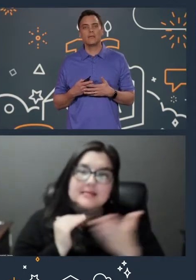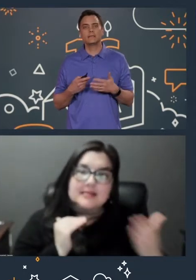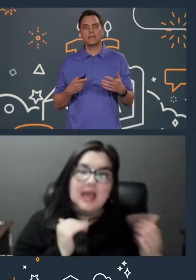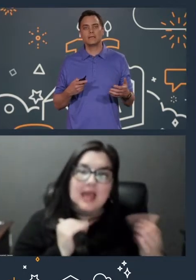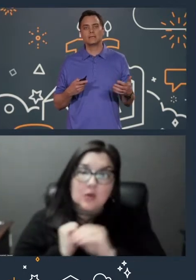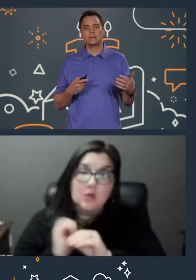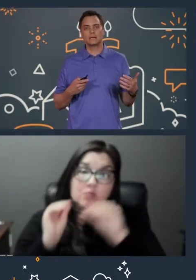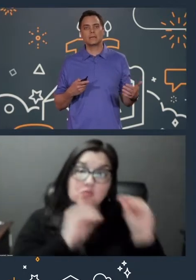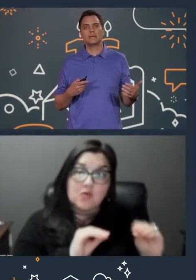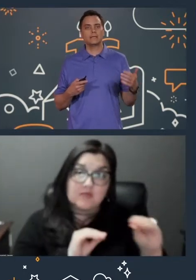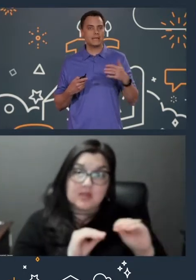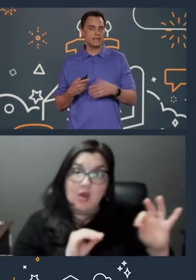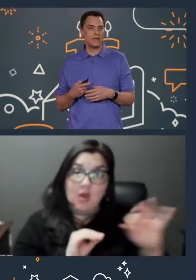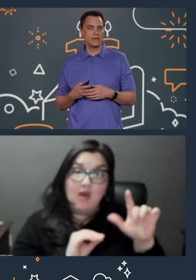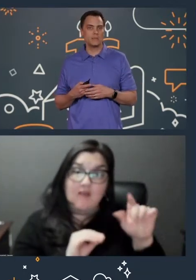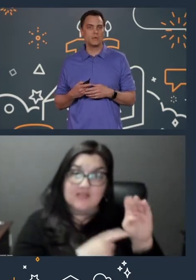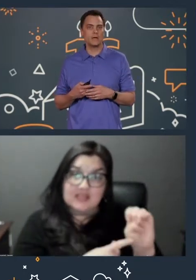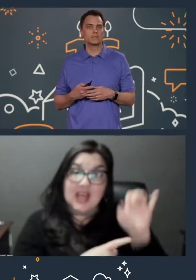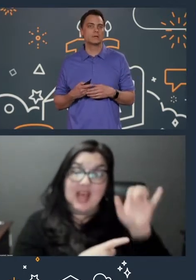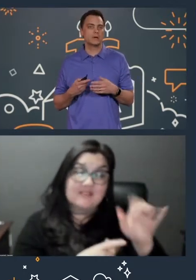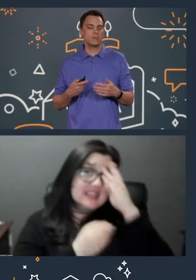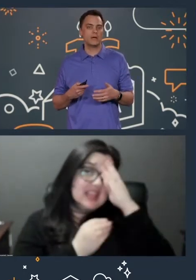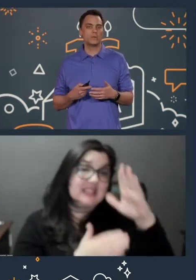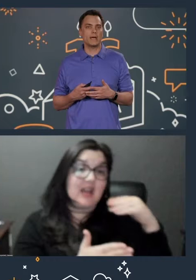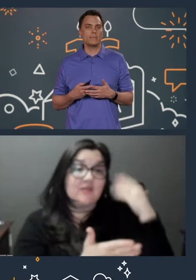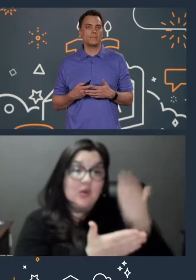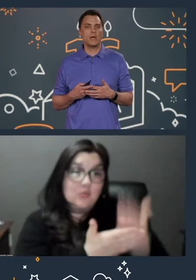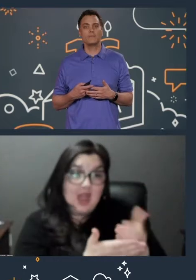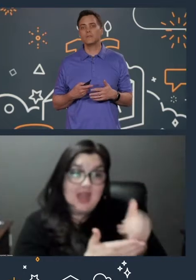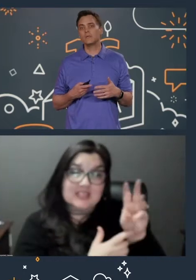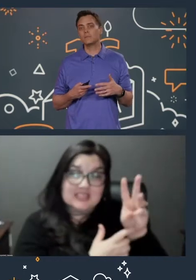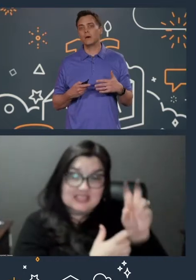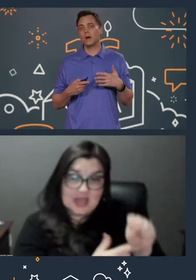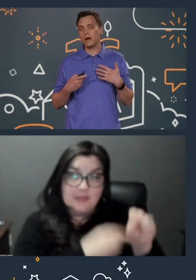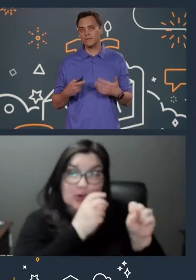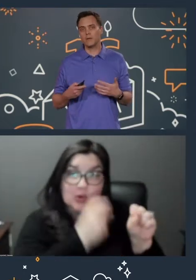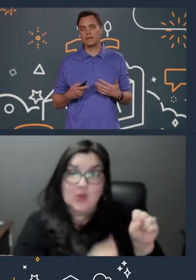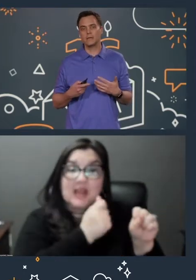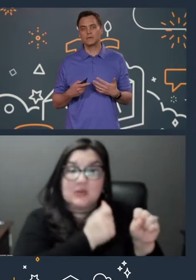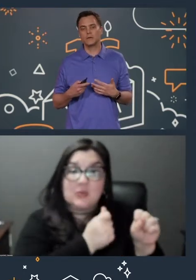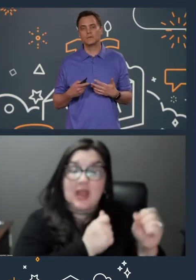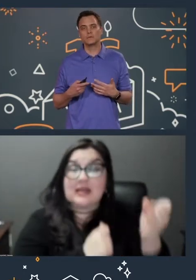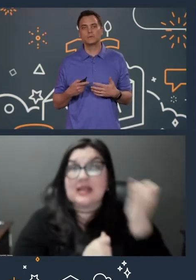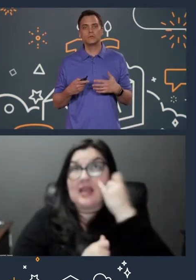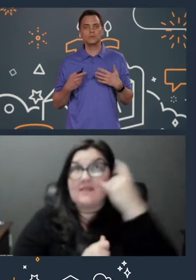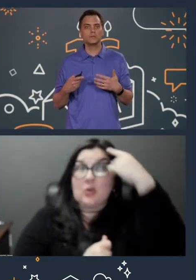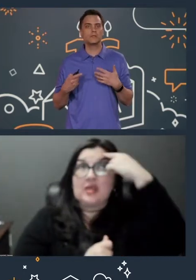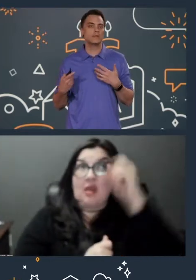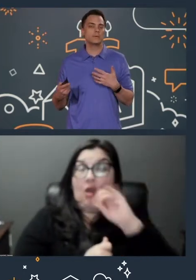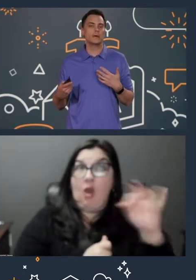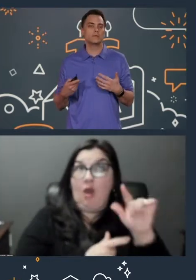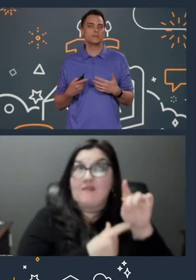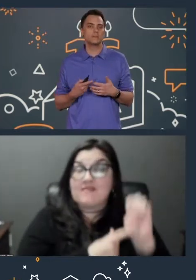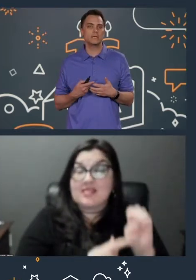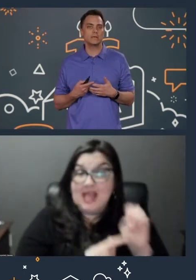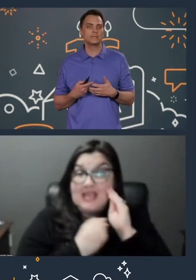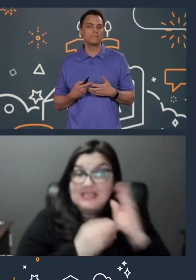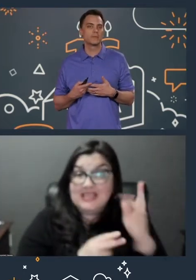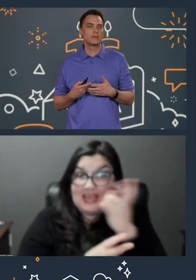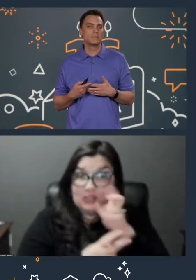that data is gonna land in AWS right away. Now, if you're thinking about offline data transfers, you're usually thinking about this because